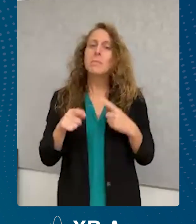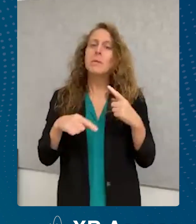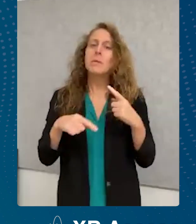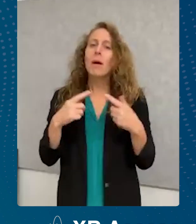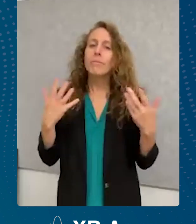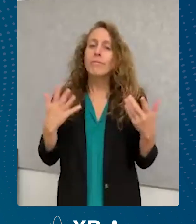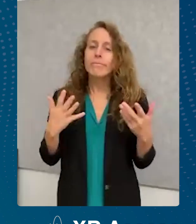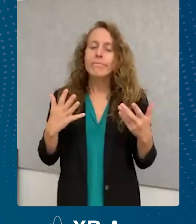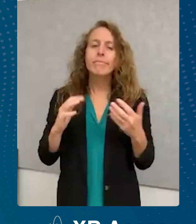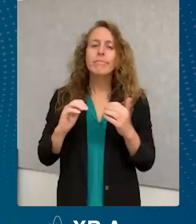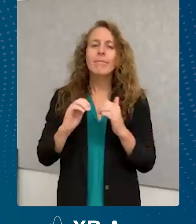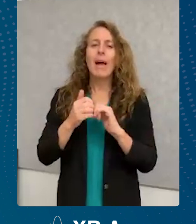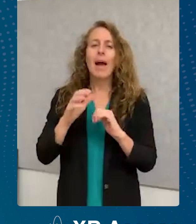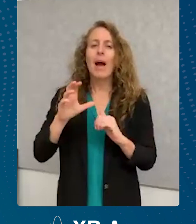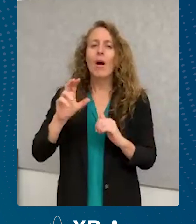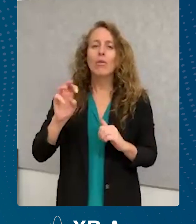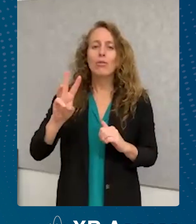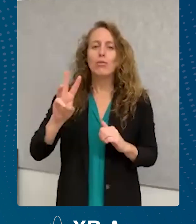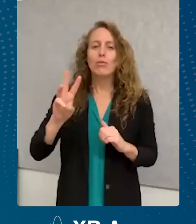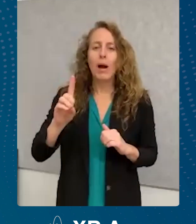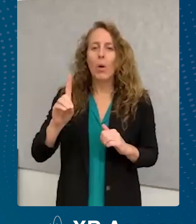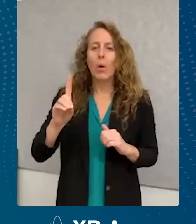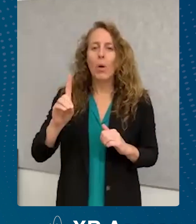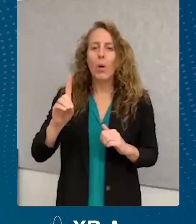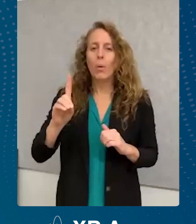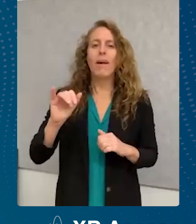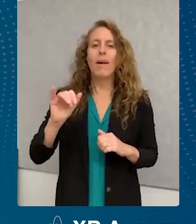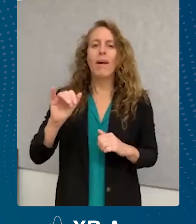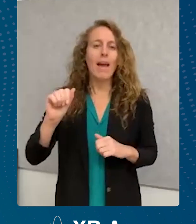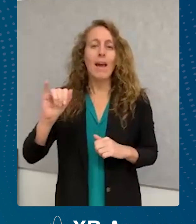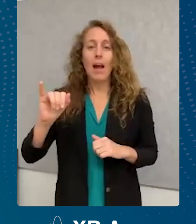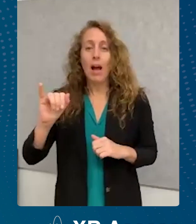crowdAI efforts such as Project Sidewalk